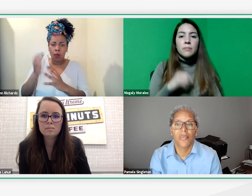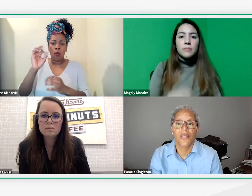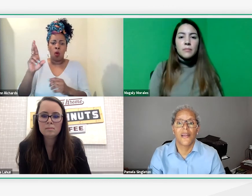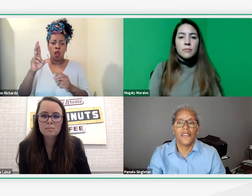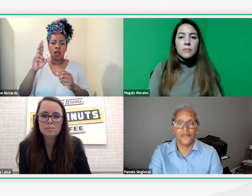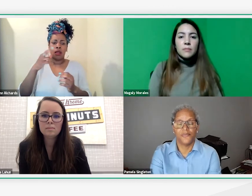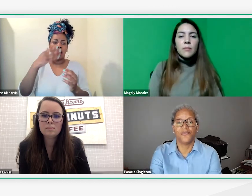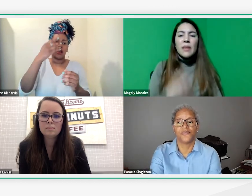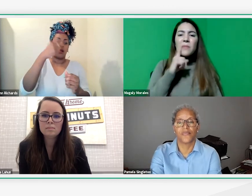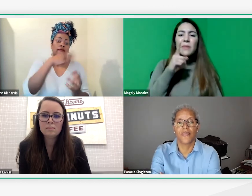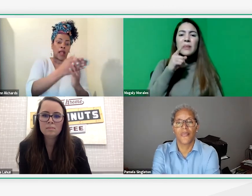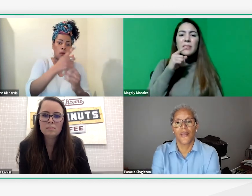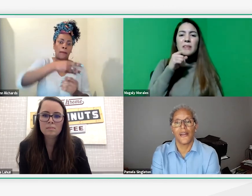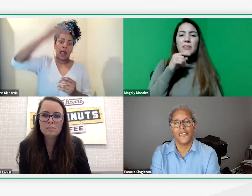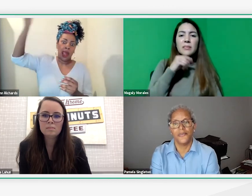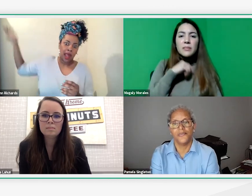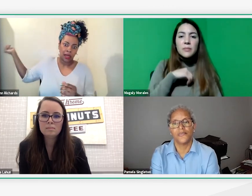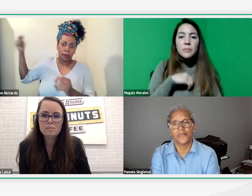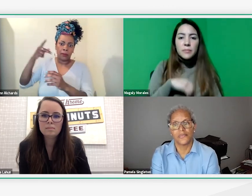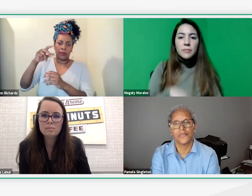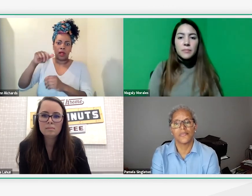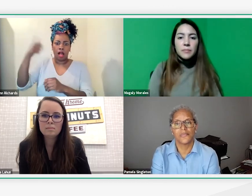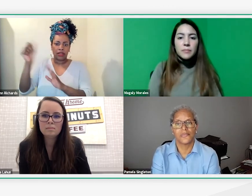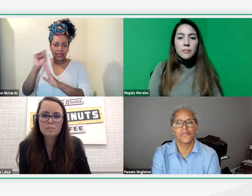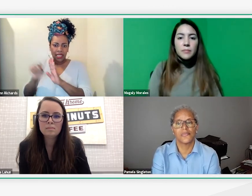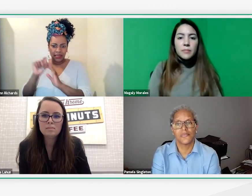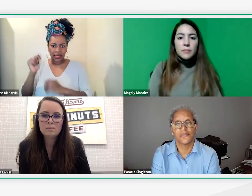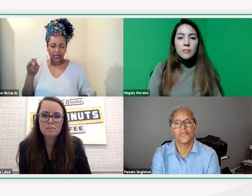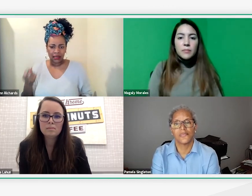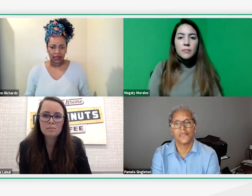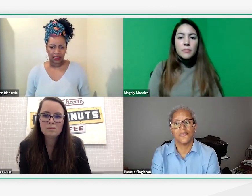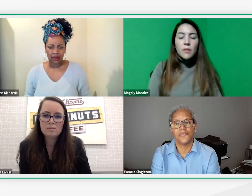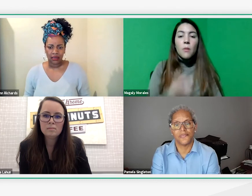So are we filing in 2 different states, or do I need to file